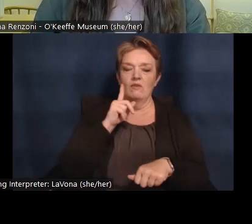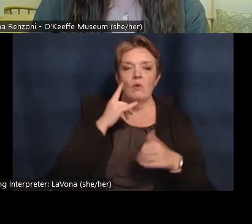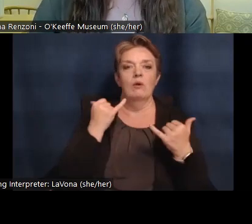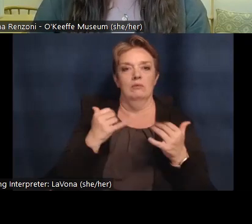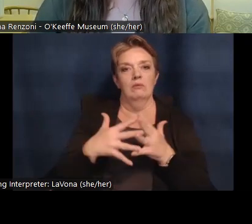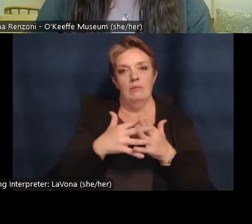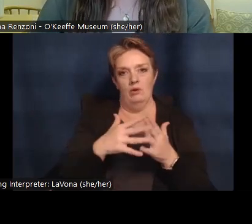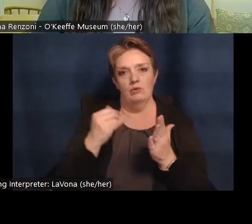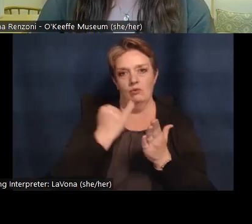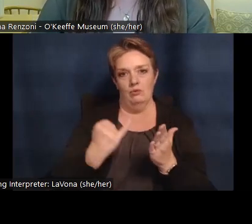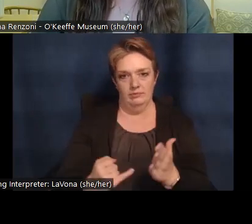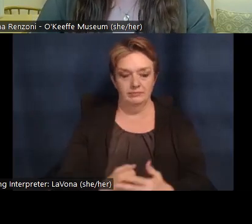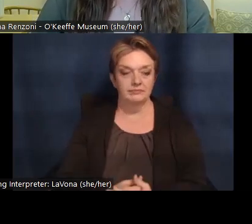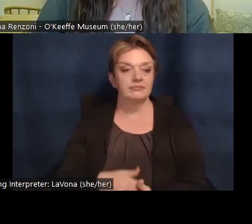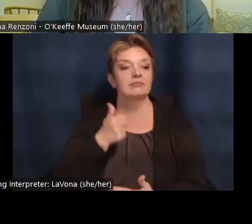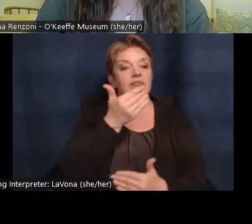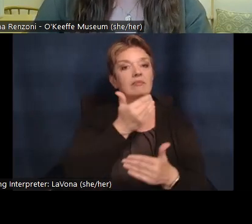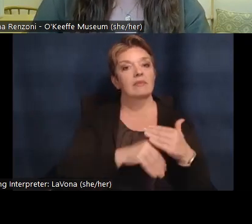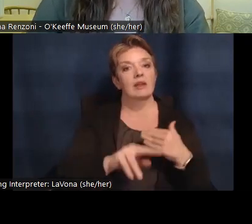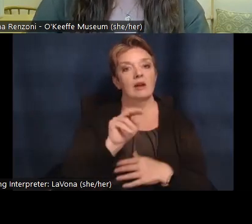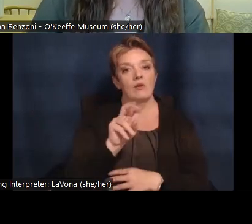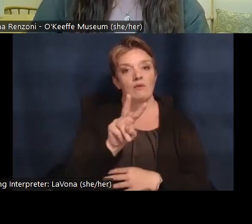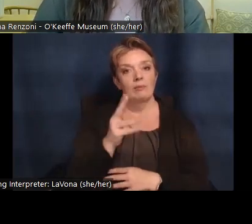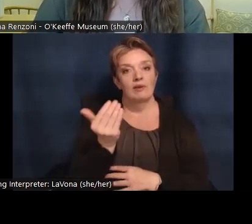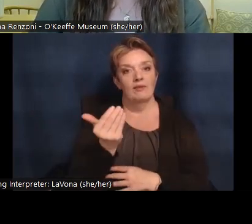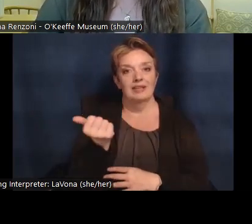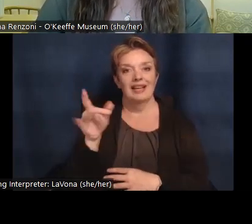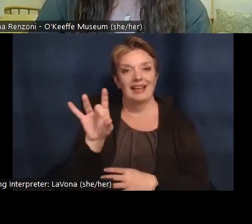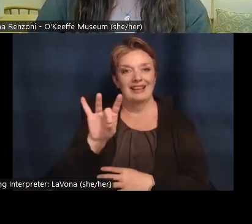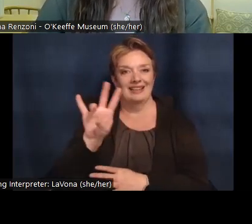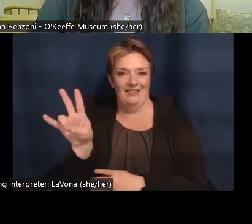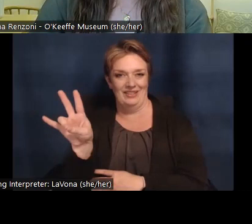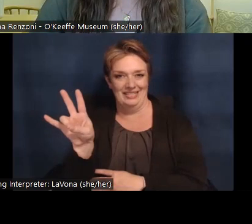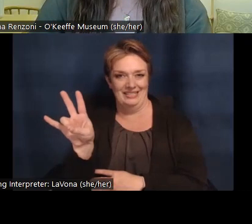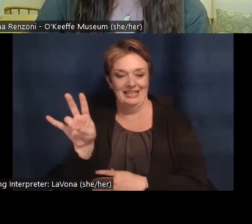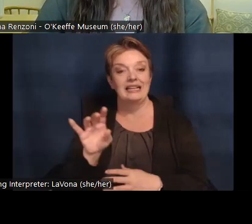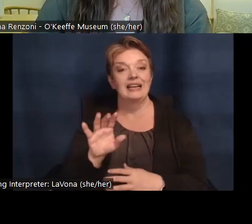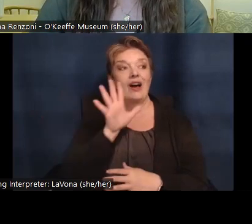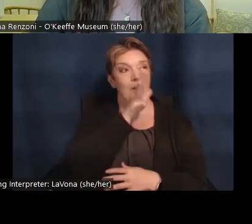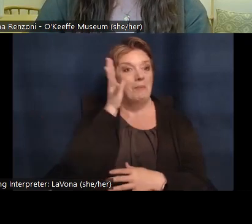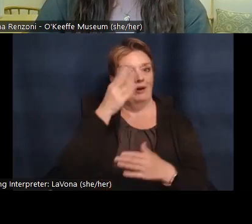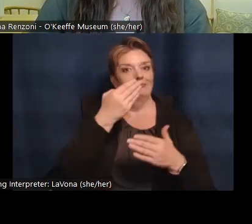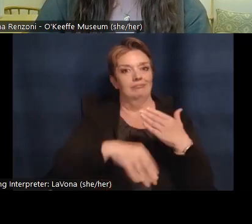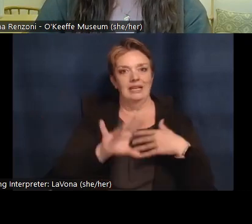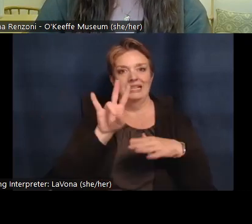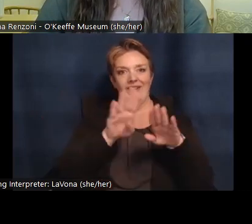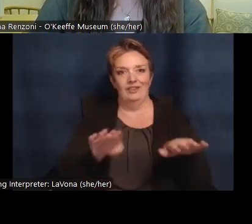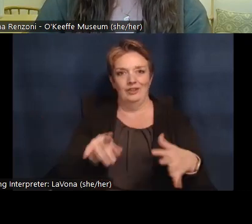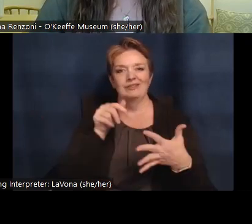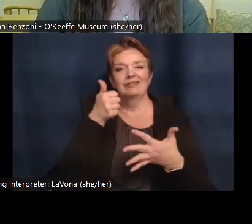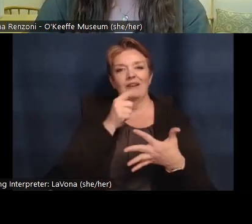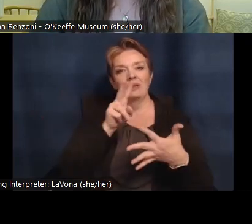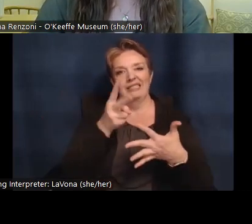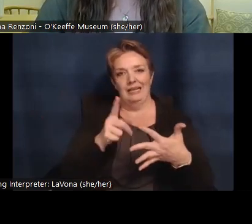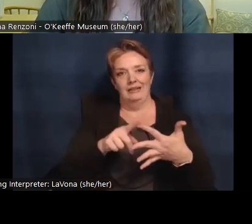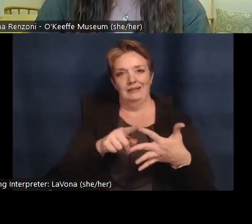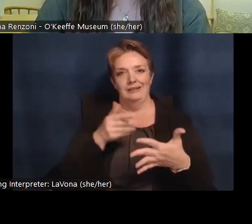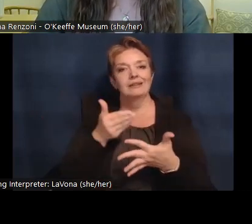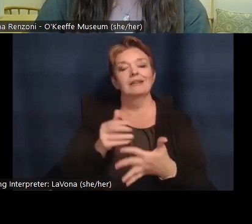Born on November 15, 1887– the second of seven children– Georgia O’Keeffe grew up on a farm near Sun Prairie, Wisconsin.